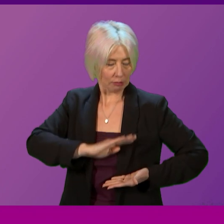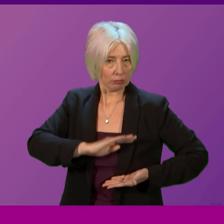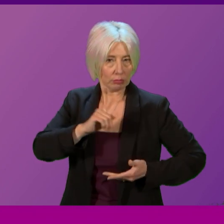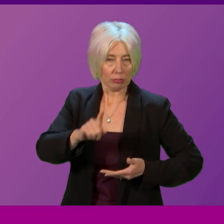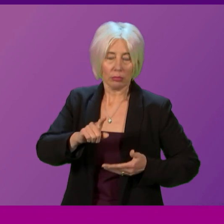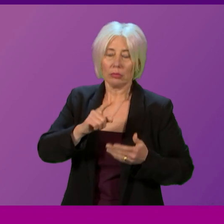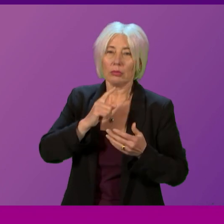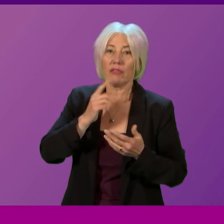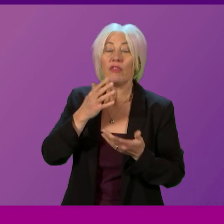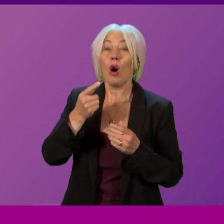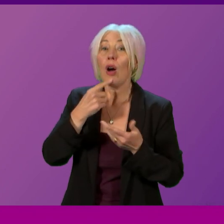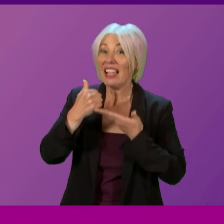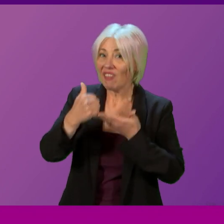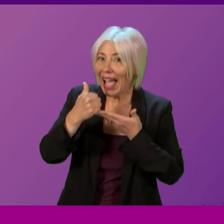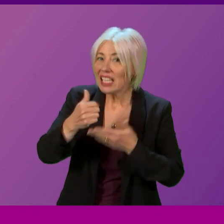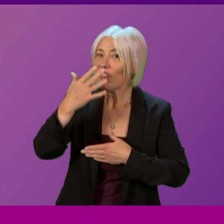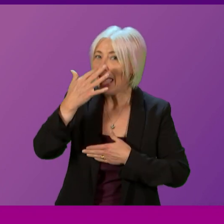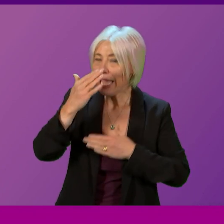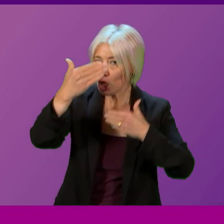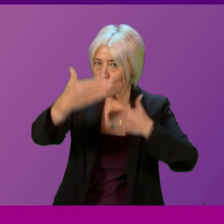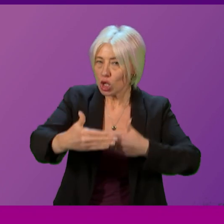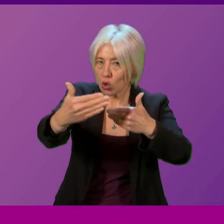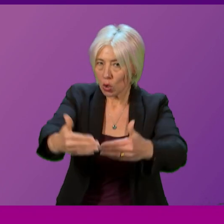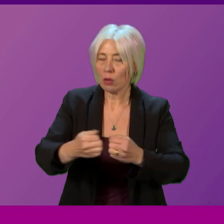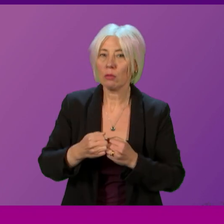advised has already happened.